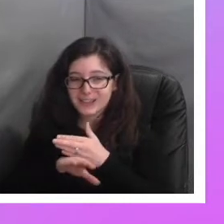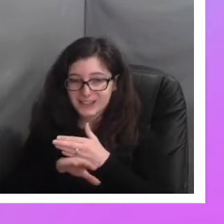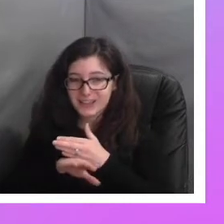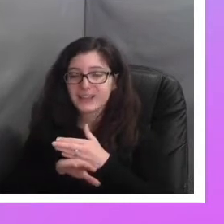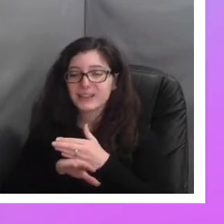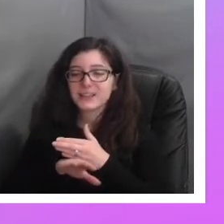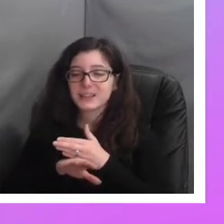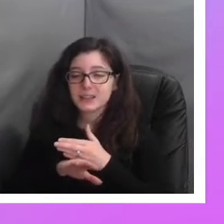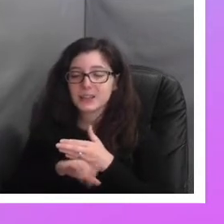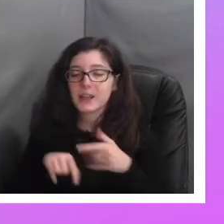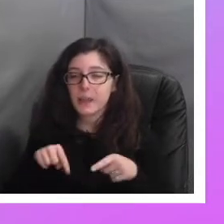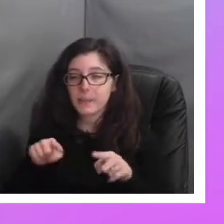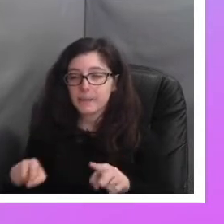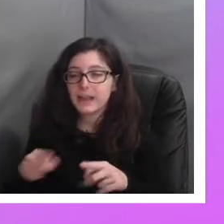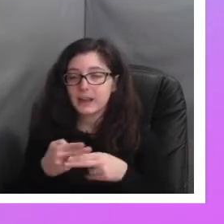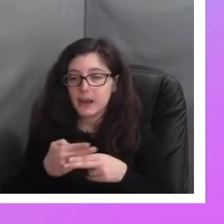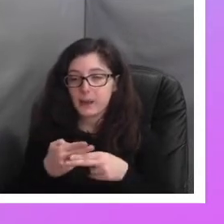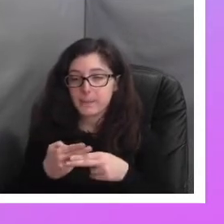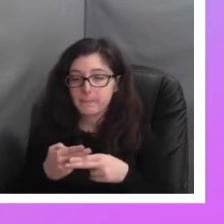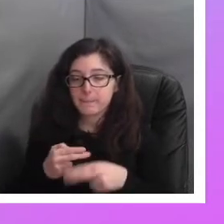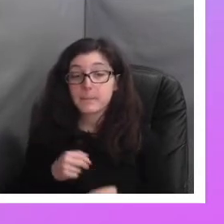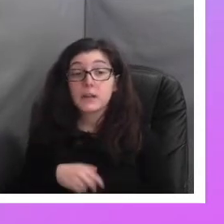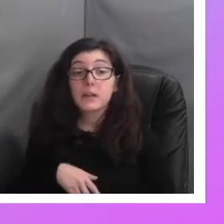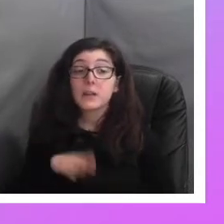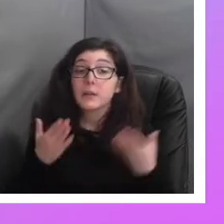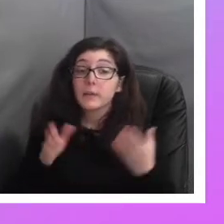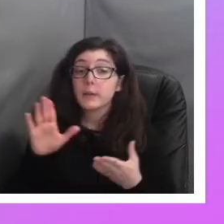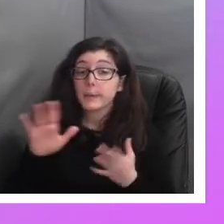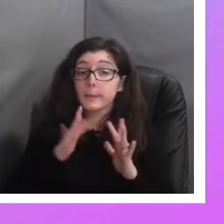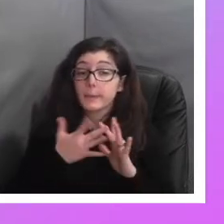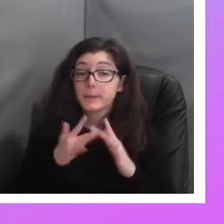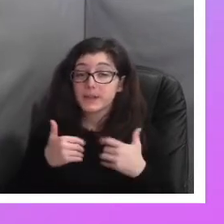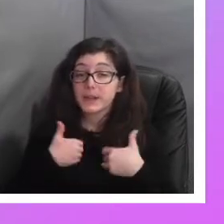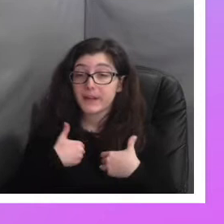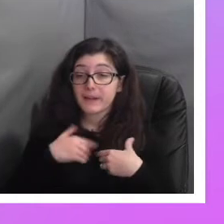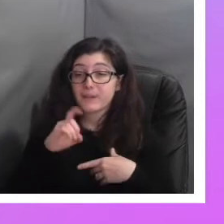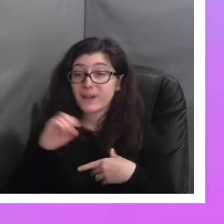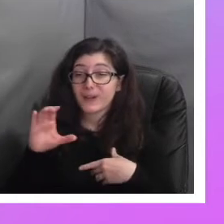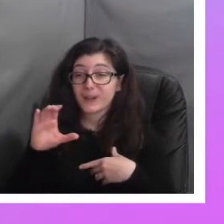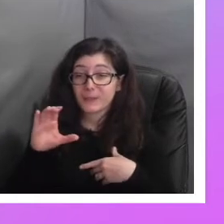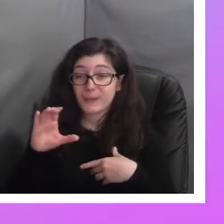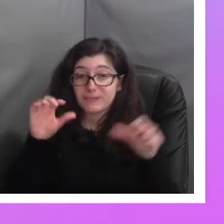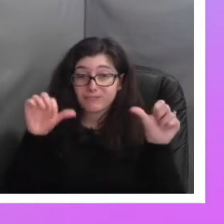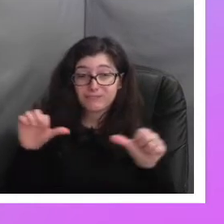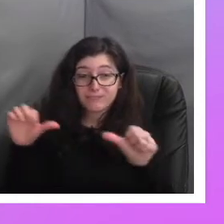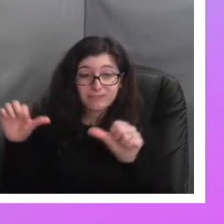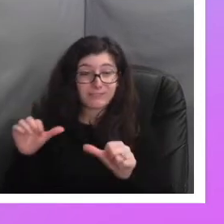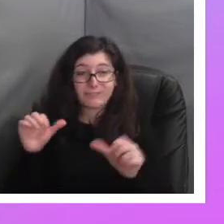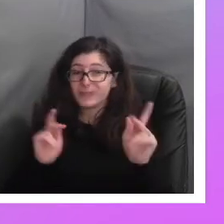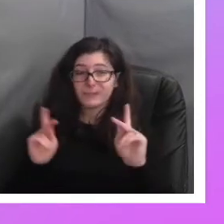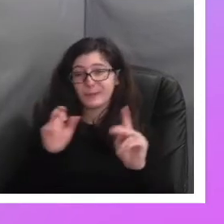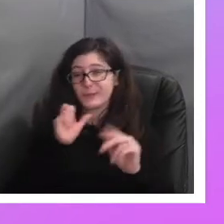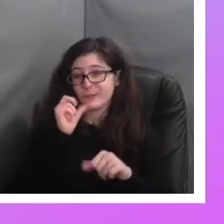So there may be a bunch of documents on your website that nobody ever uses, they're just on there because they're cool,